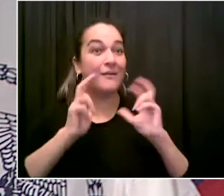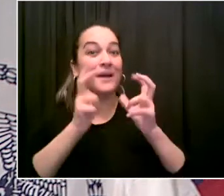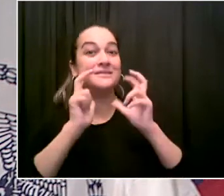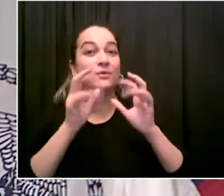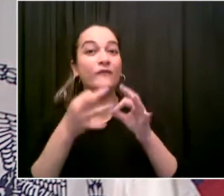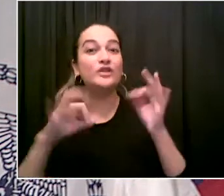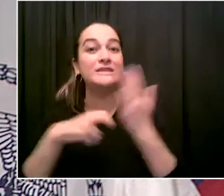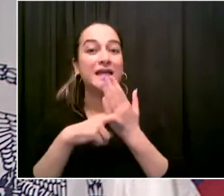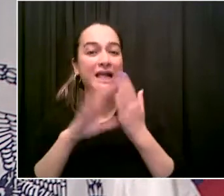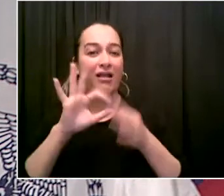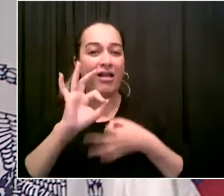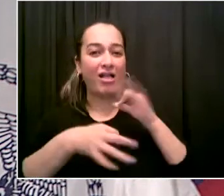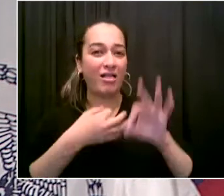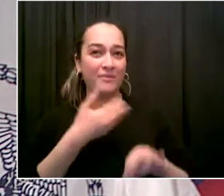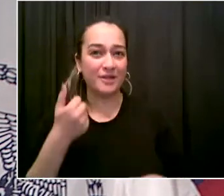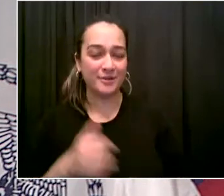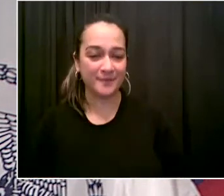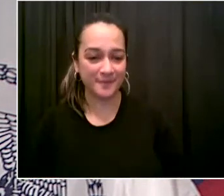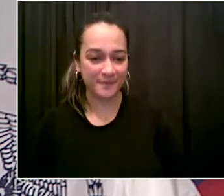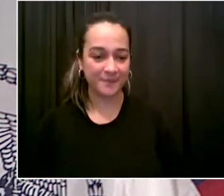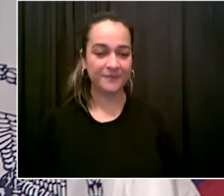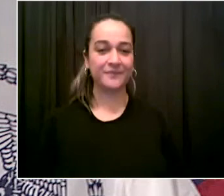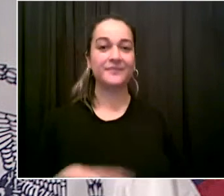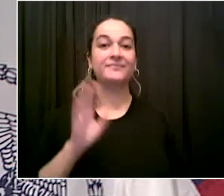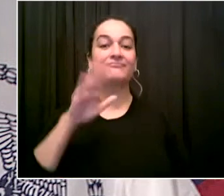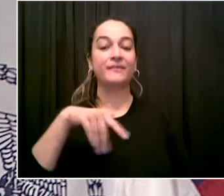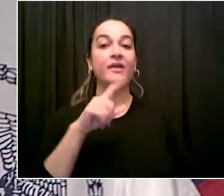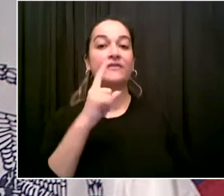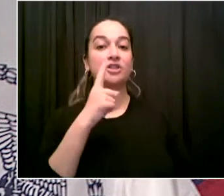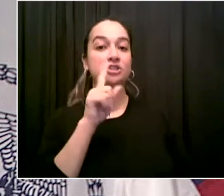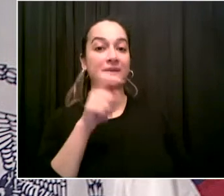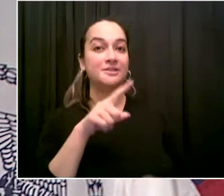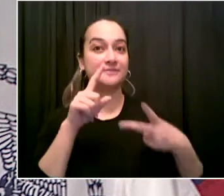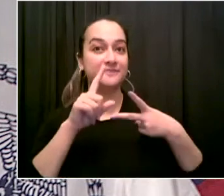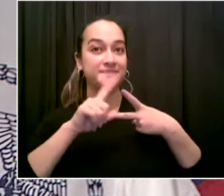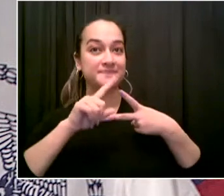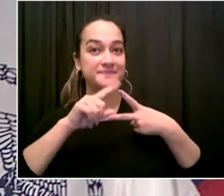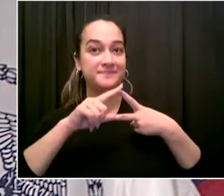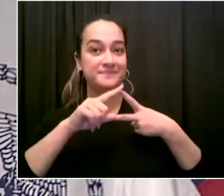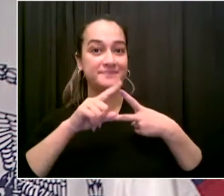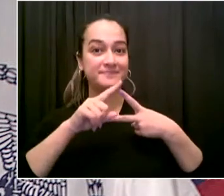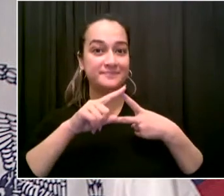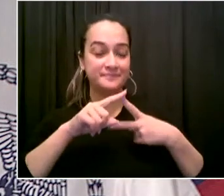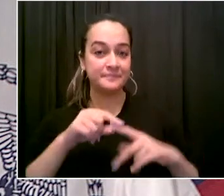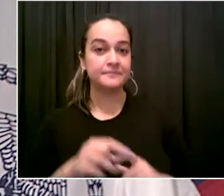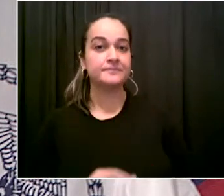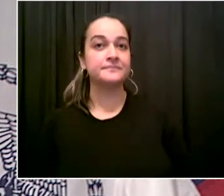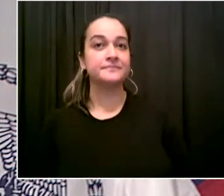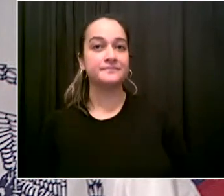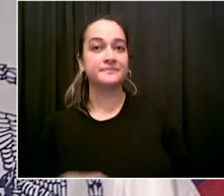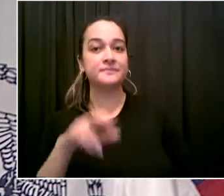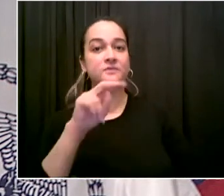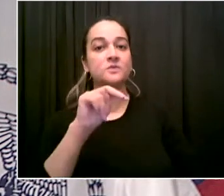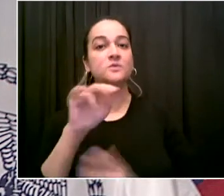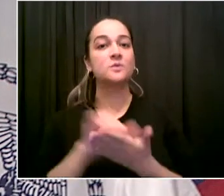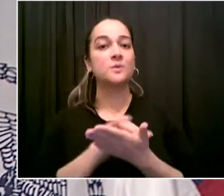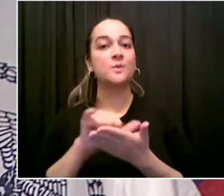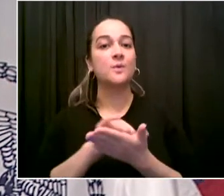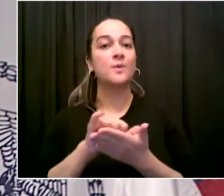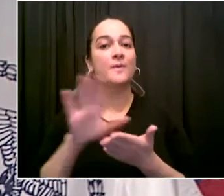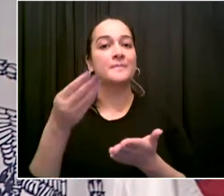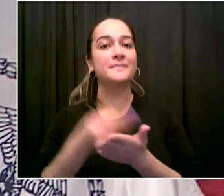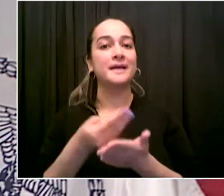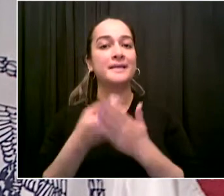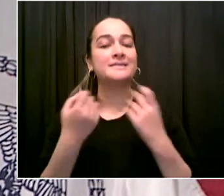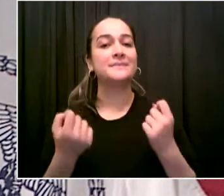LINE APPEARED